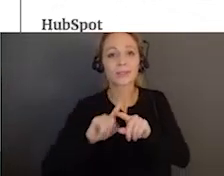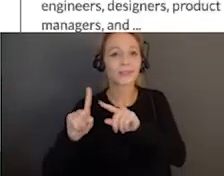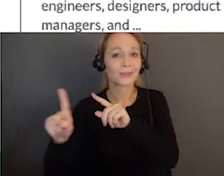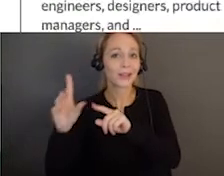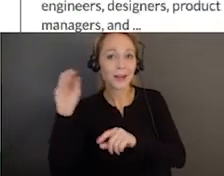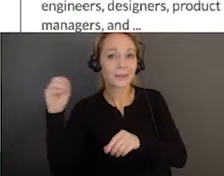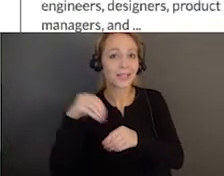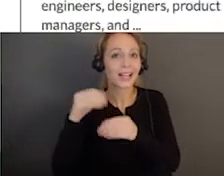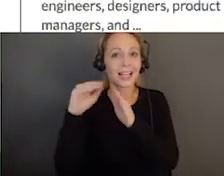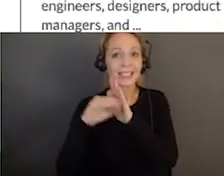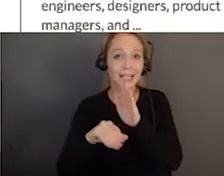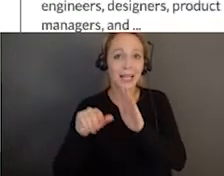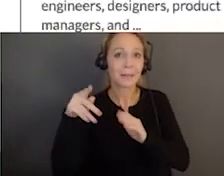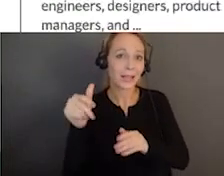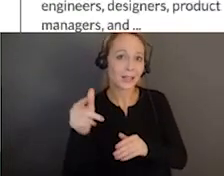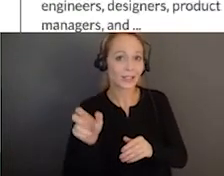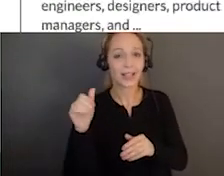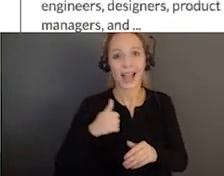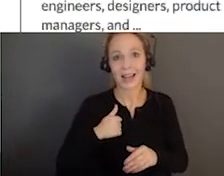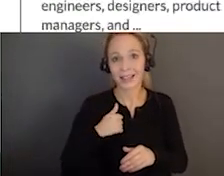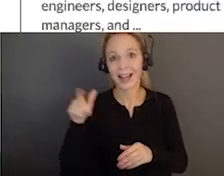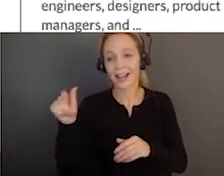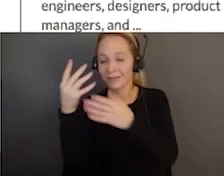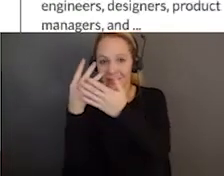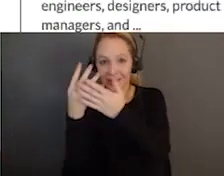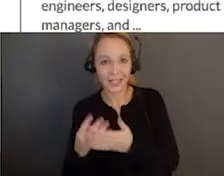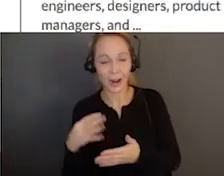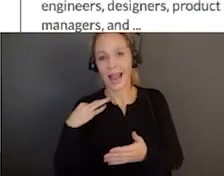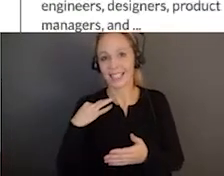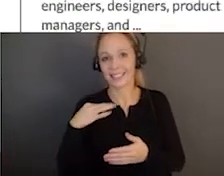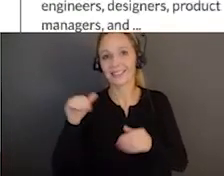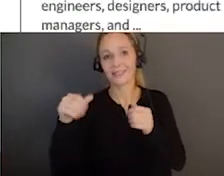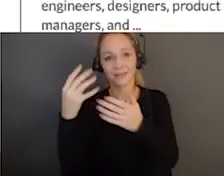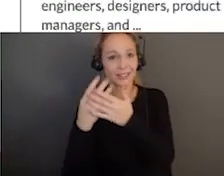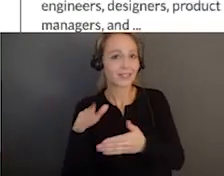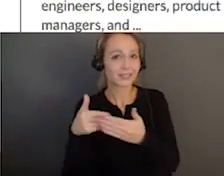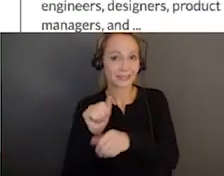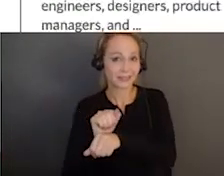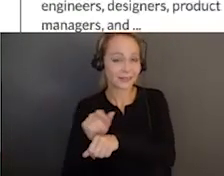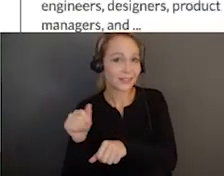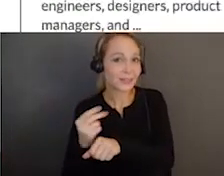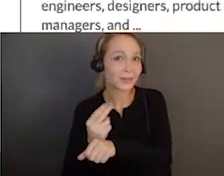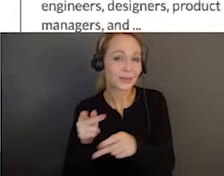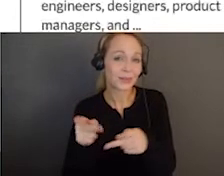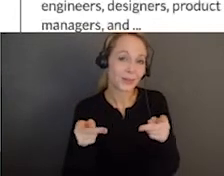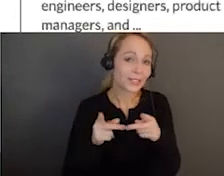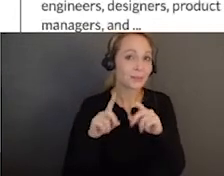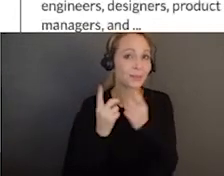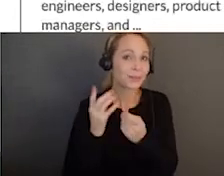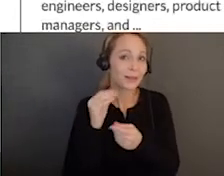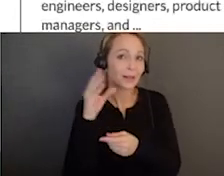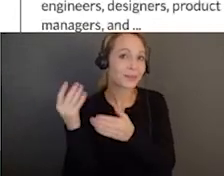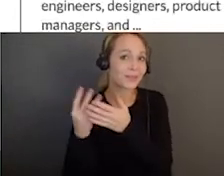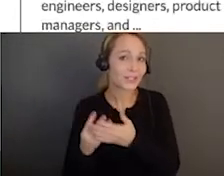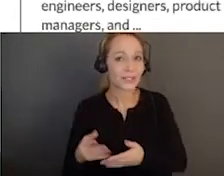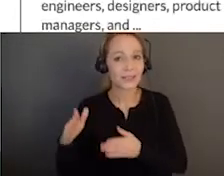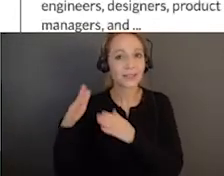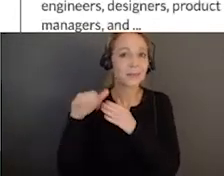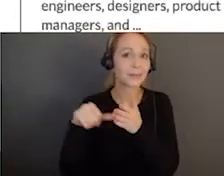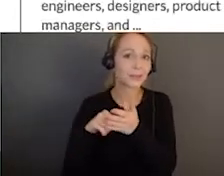PAGE. CANDIDATES THAT VIEW THE PAGE CAN FILTER THE JOBS THEY WANT TO SEE BY USING THE LOCATION, DEPARTMENT, AND COMPANY FILTERS AT THE TOP OF THE PAGE.